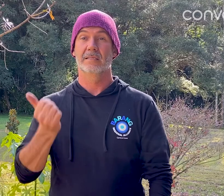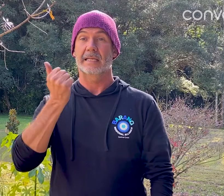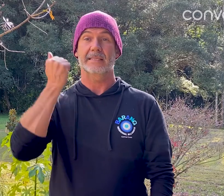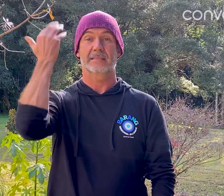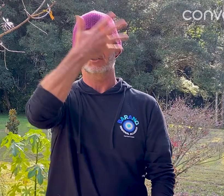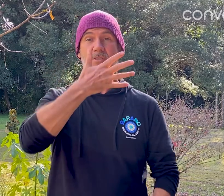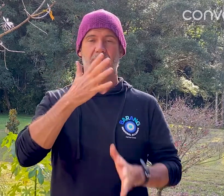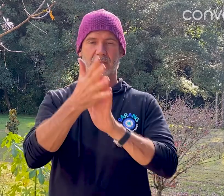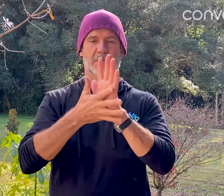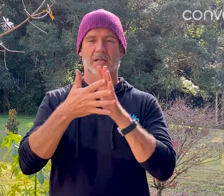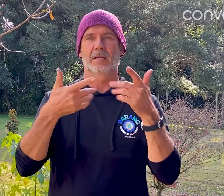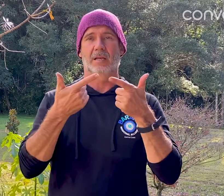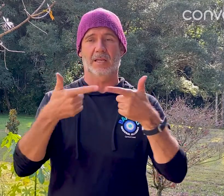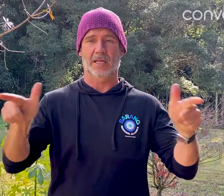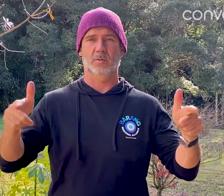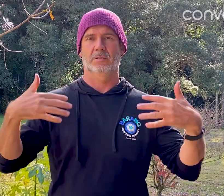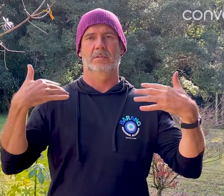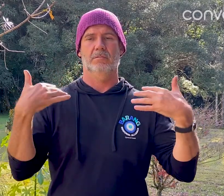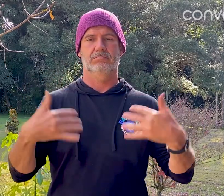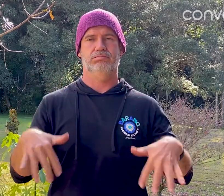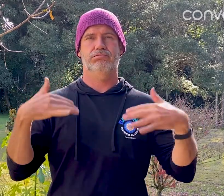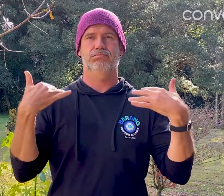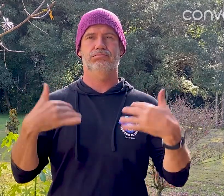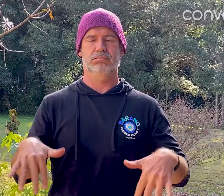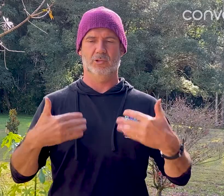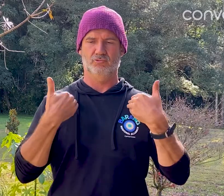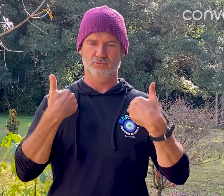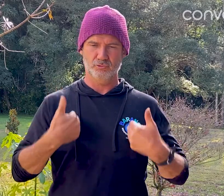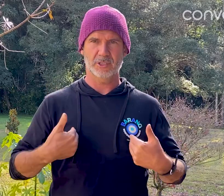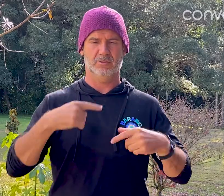Indigenous Sign Languages are a rich,